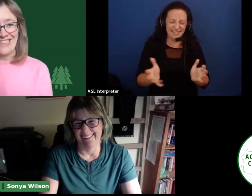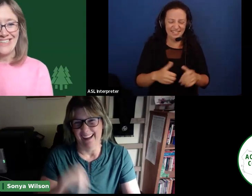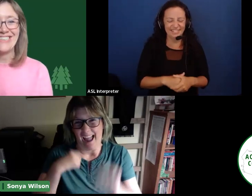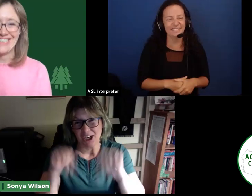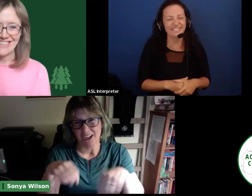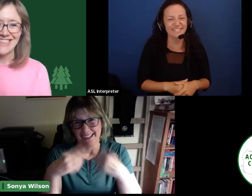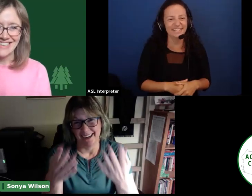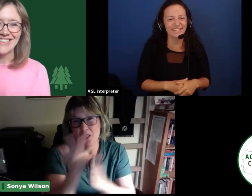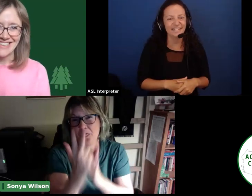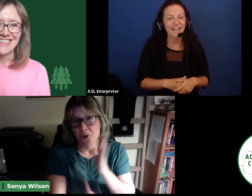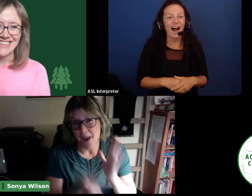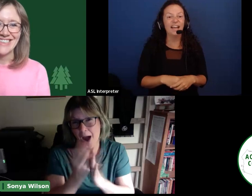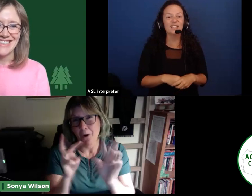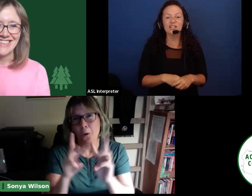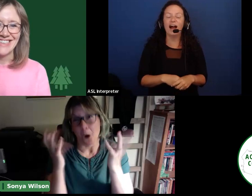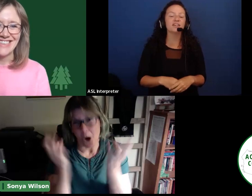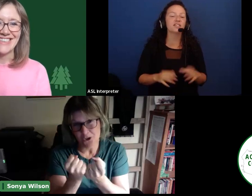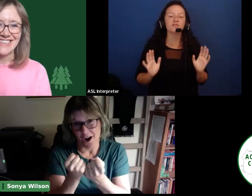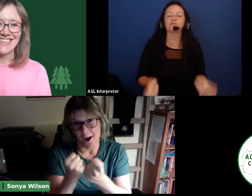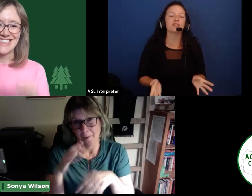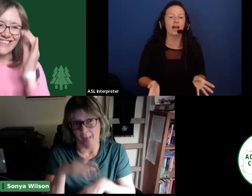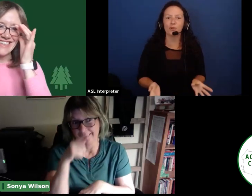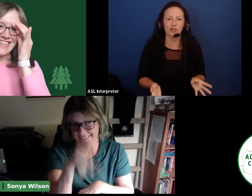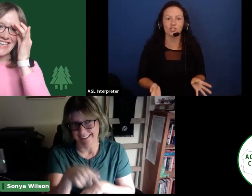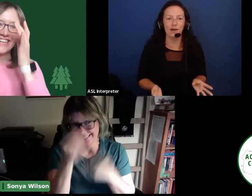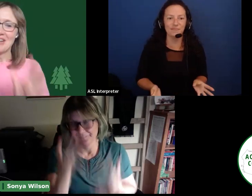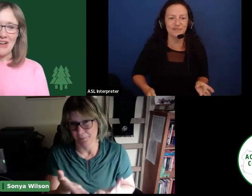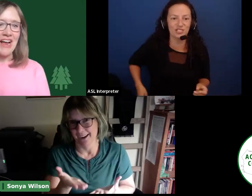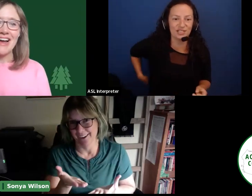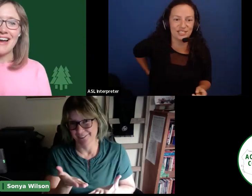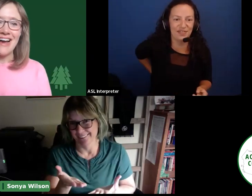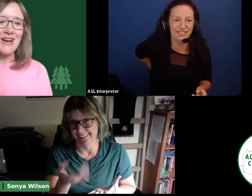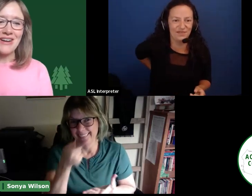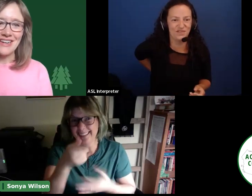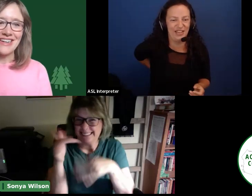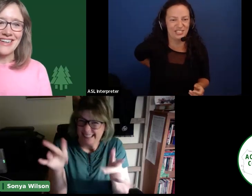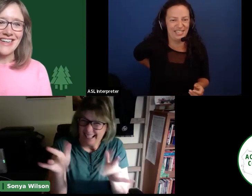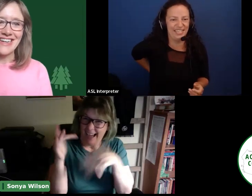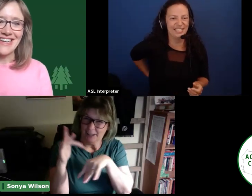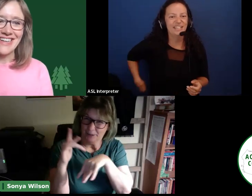I know, right? II could give you a 3 h workshop. Just on this information.